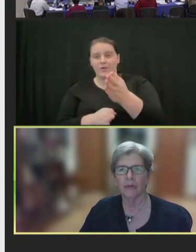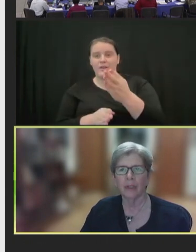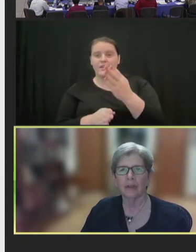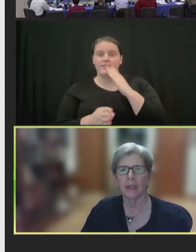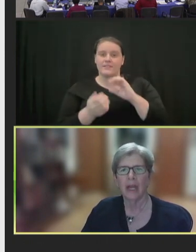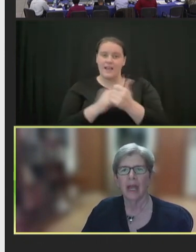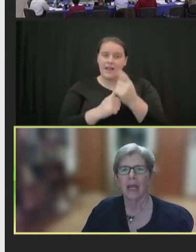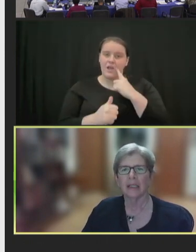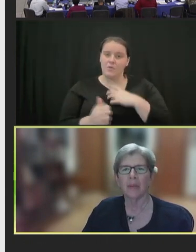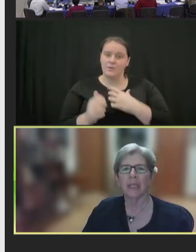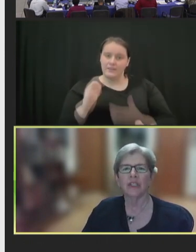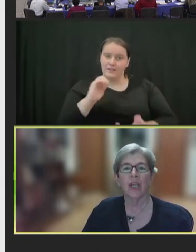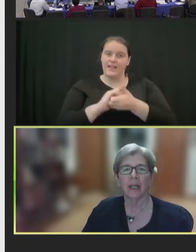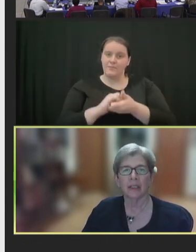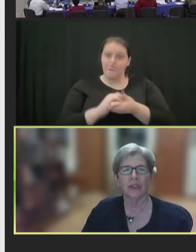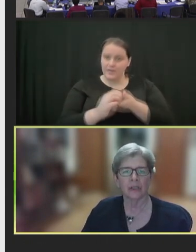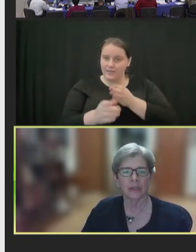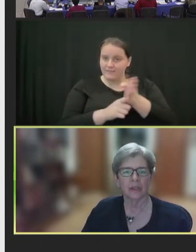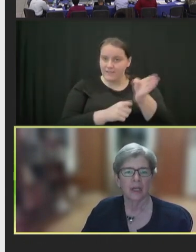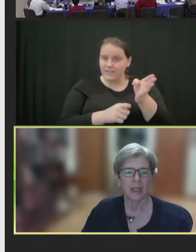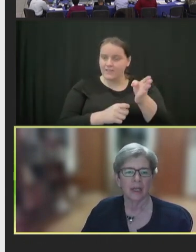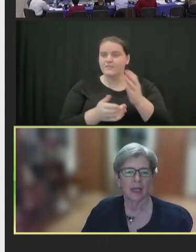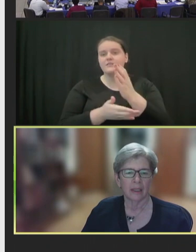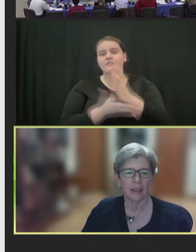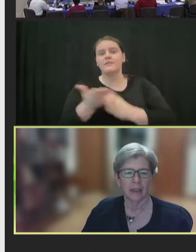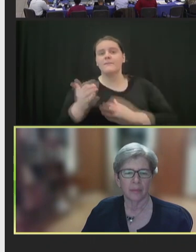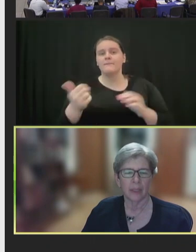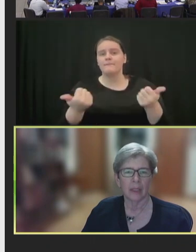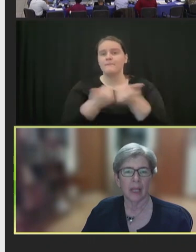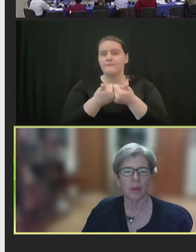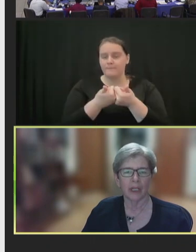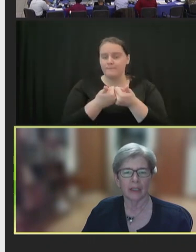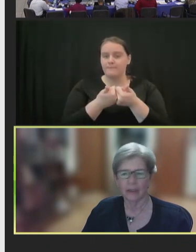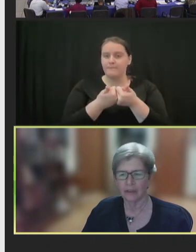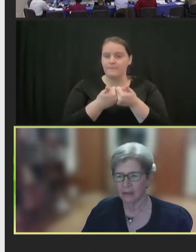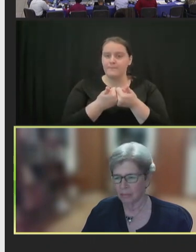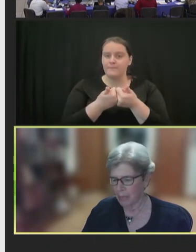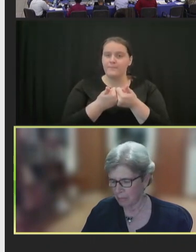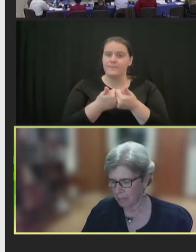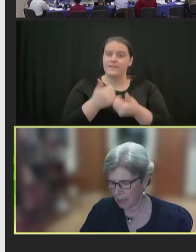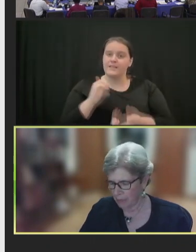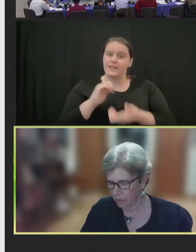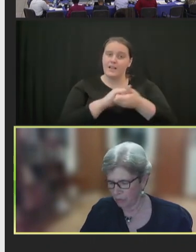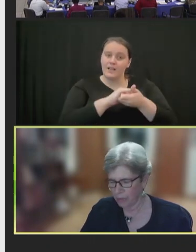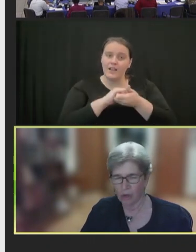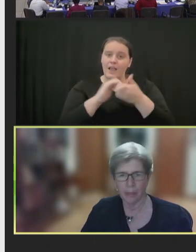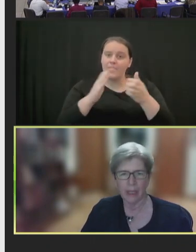field and some of the challenges that the collaborators -- of whom there are many,